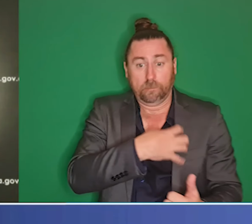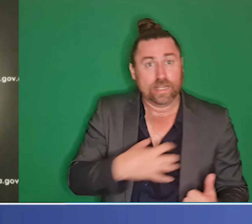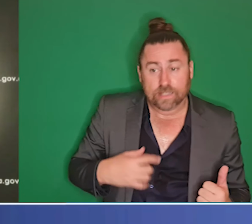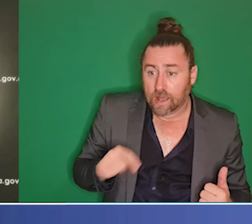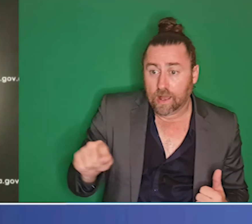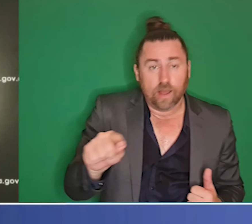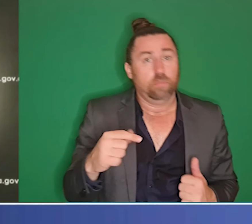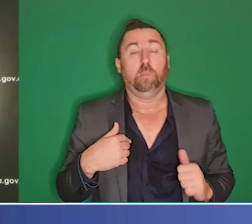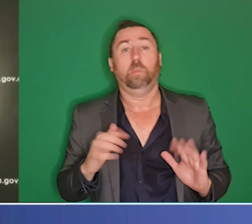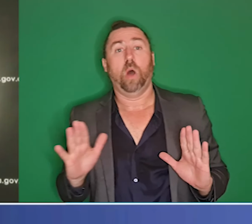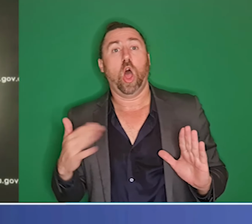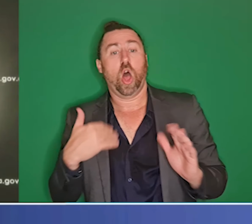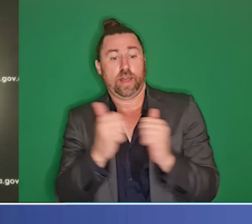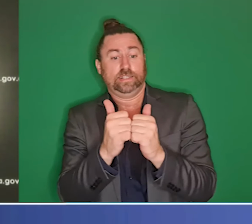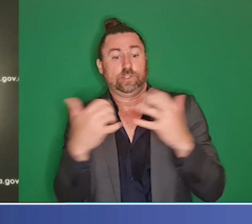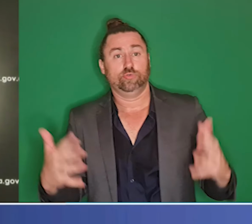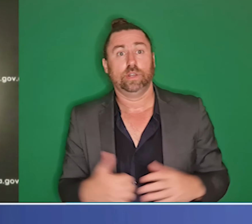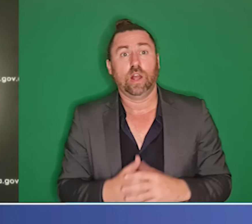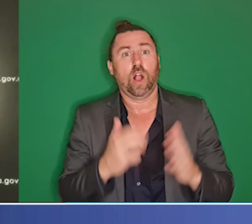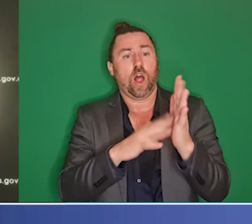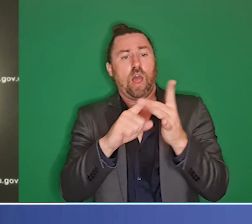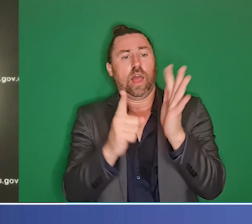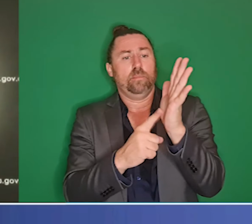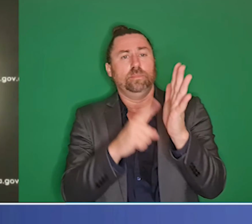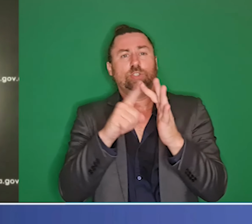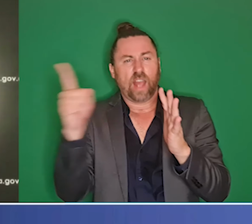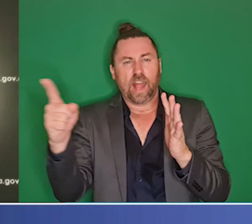Whether it is somebody such as Michelle Ananda-Rajah,